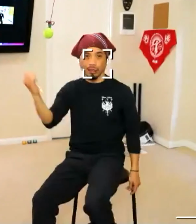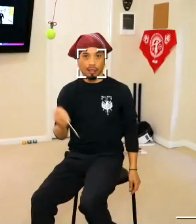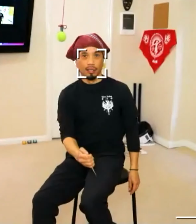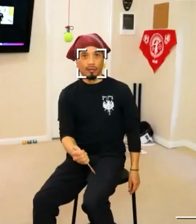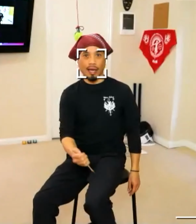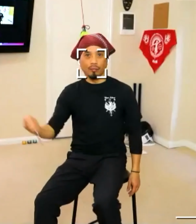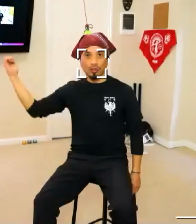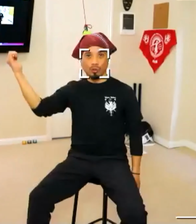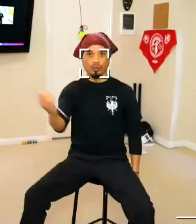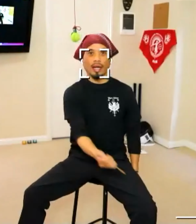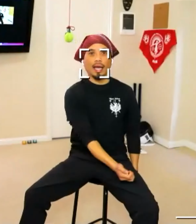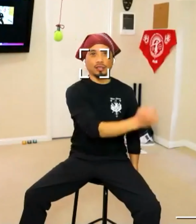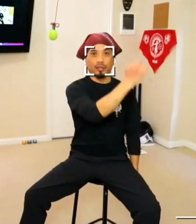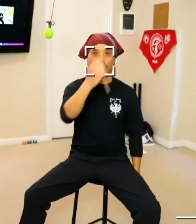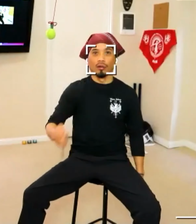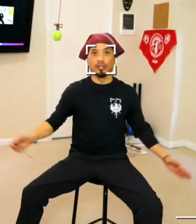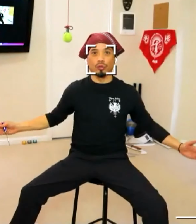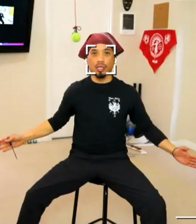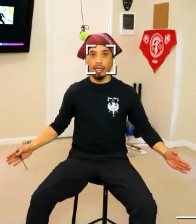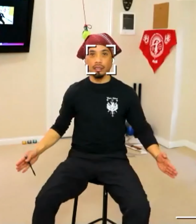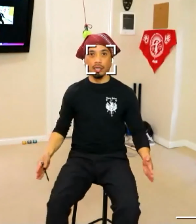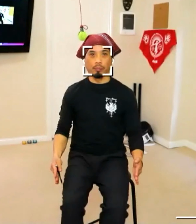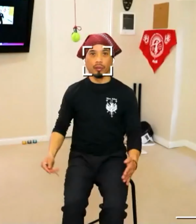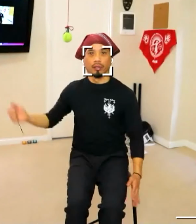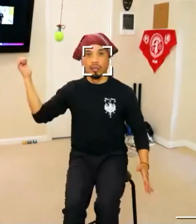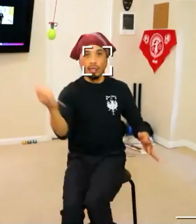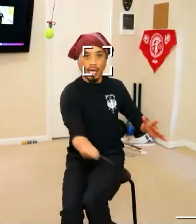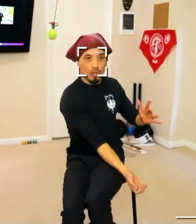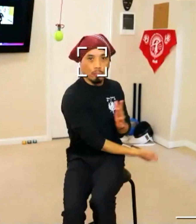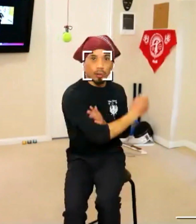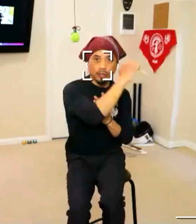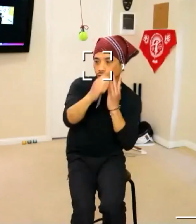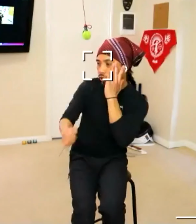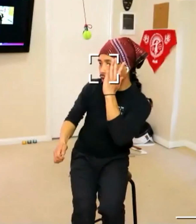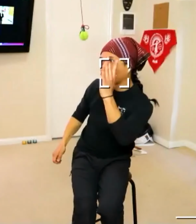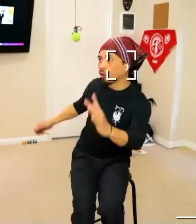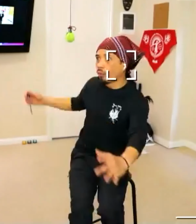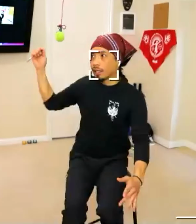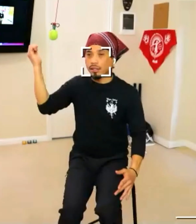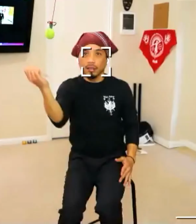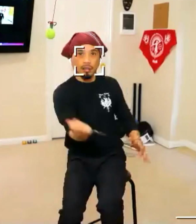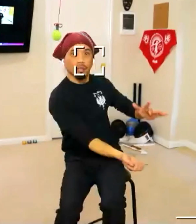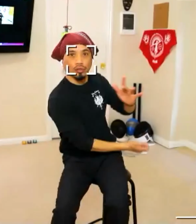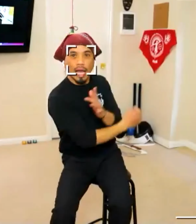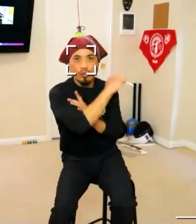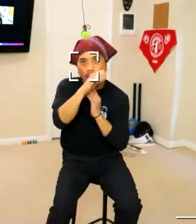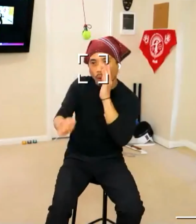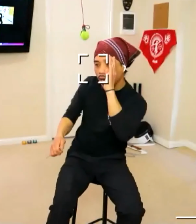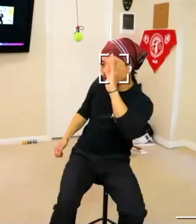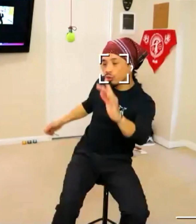YOU DON'T WANT TO CUT YOUR OWN LEG WHEN YOU'RE DOING YOUR X.